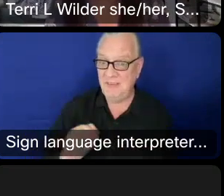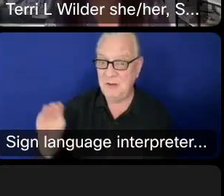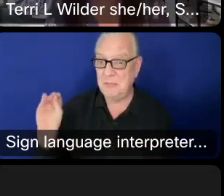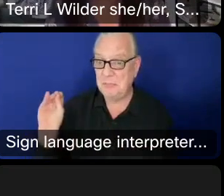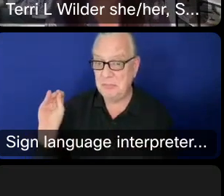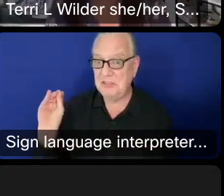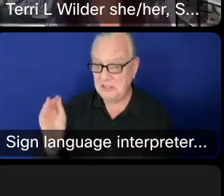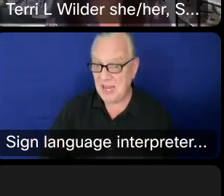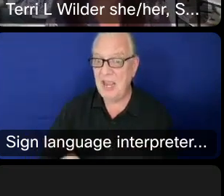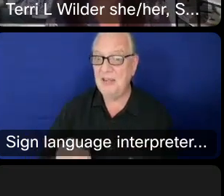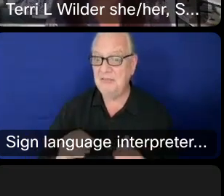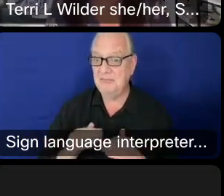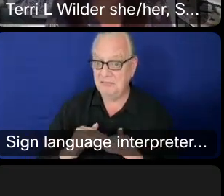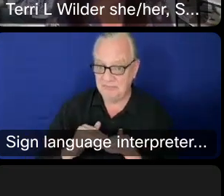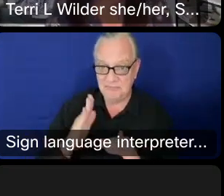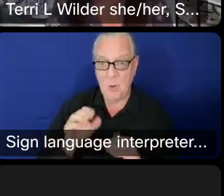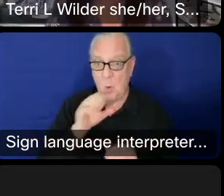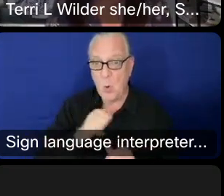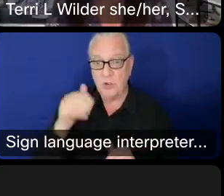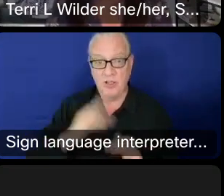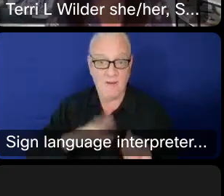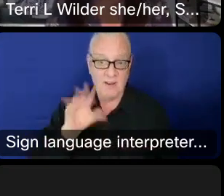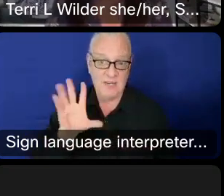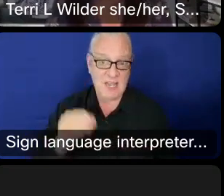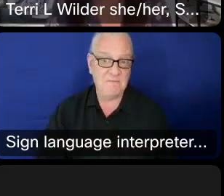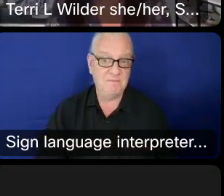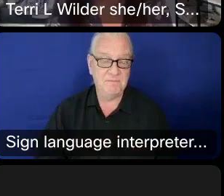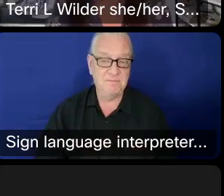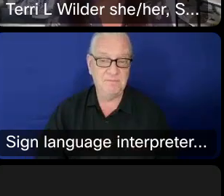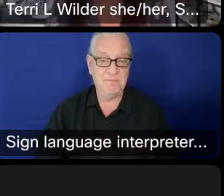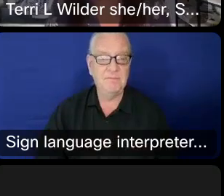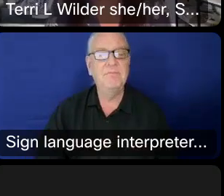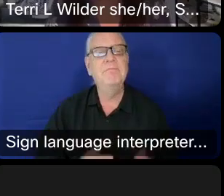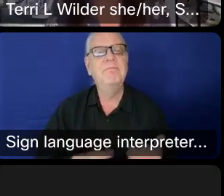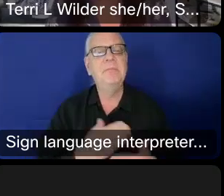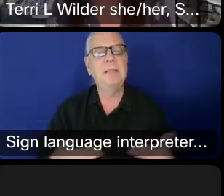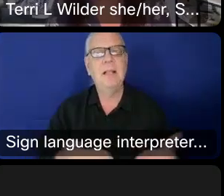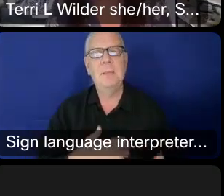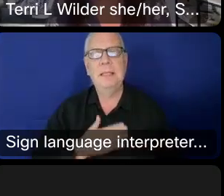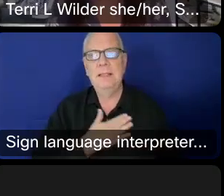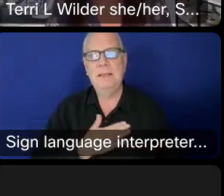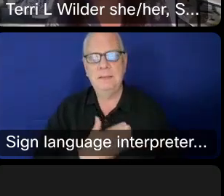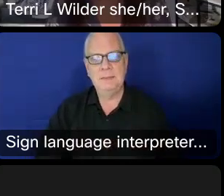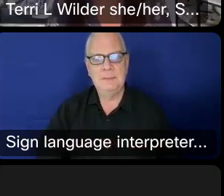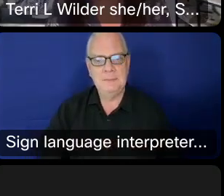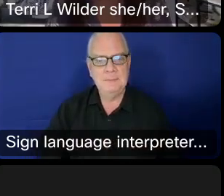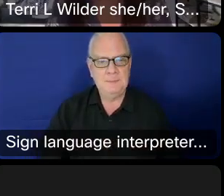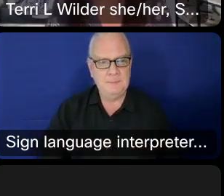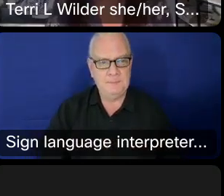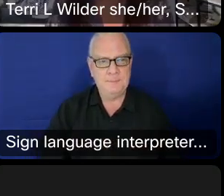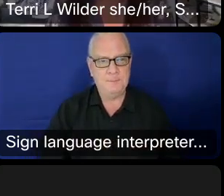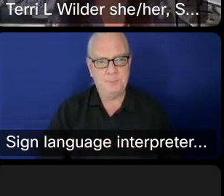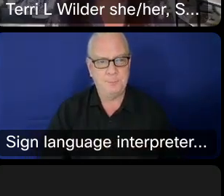with HIV in that city are 50 and older. Next slide, please. So